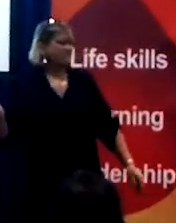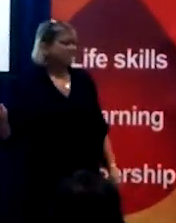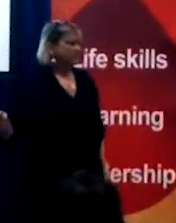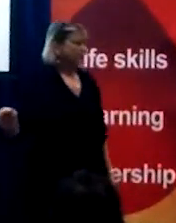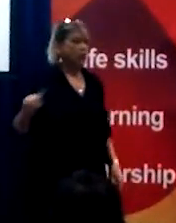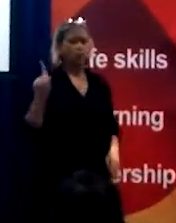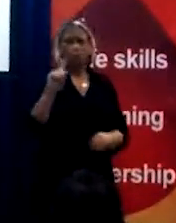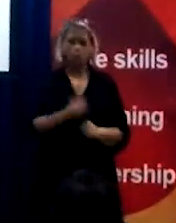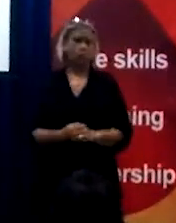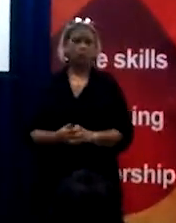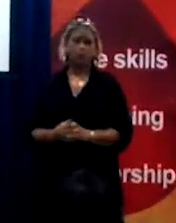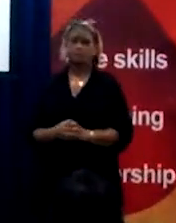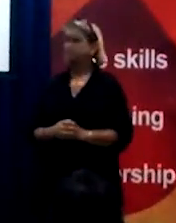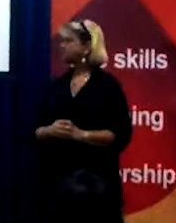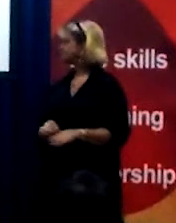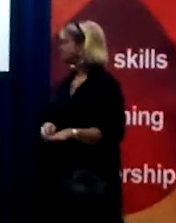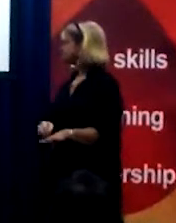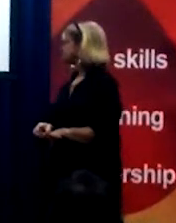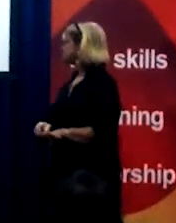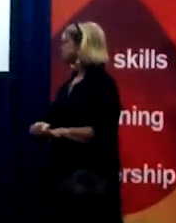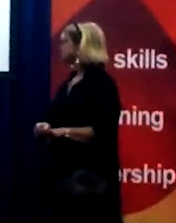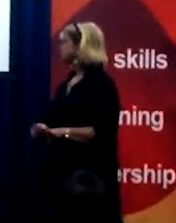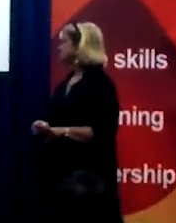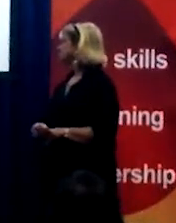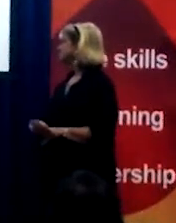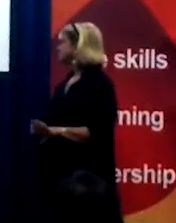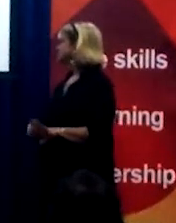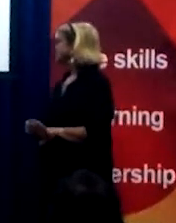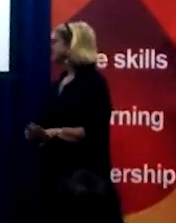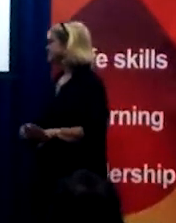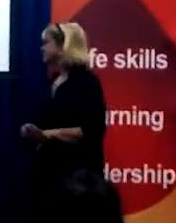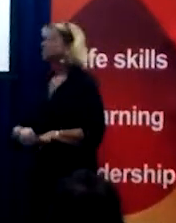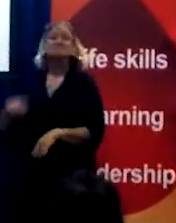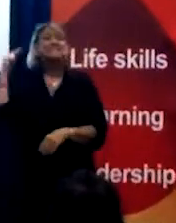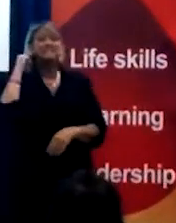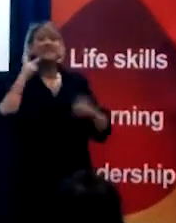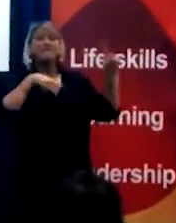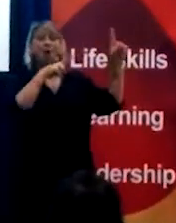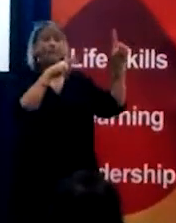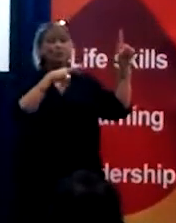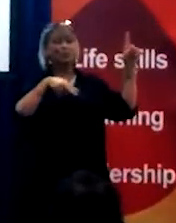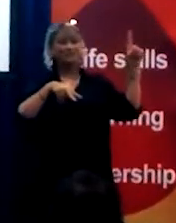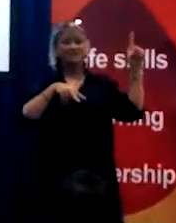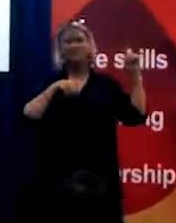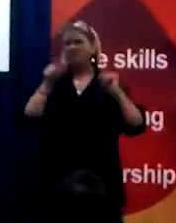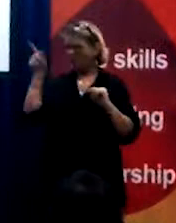Whoops. Wrong one. Sorry. Deaf role models, if you’ve heard me speak before, you know I think that our Deaf role